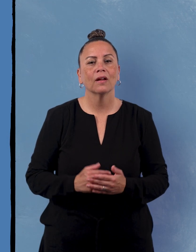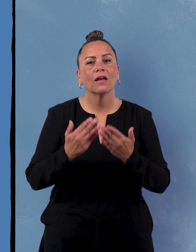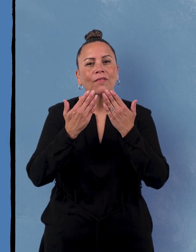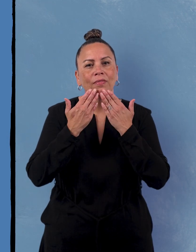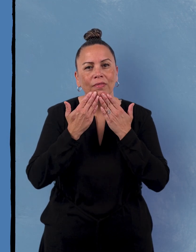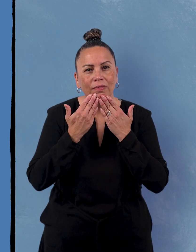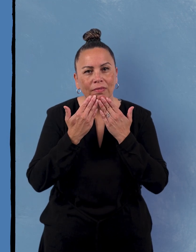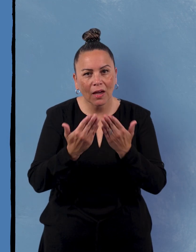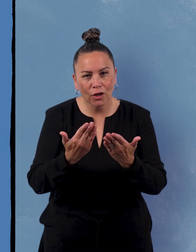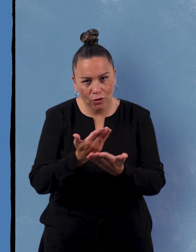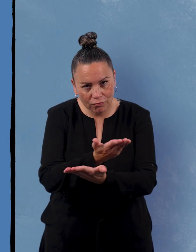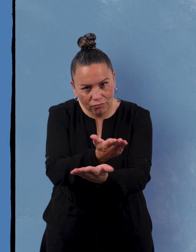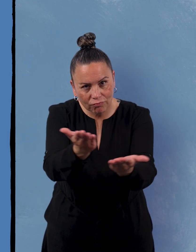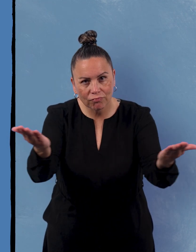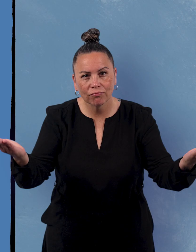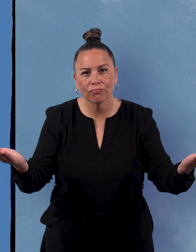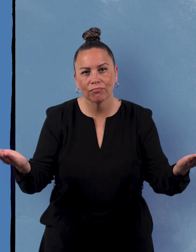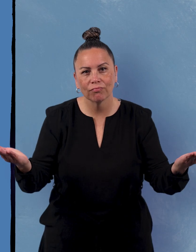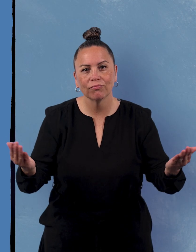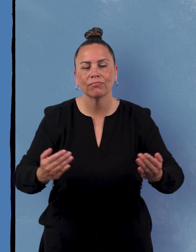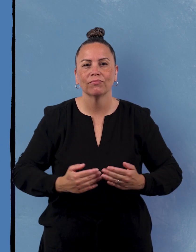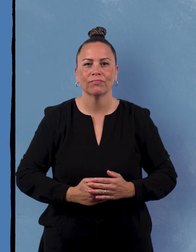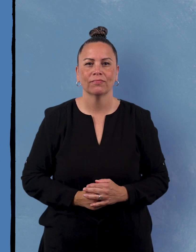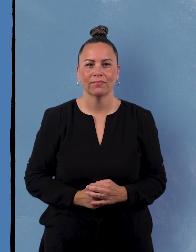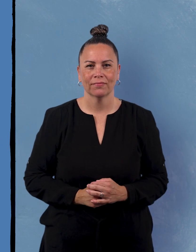Thank you